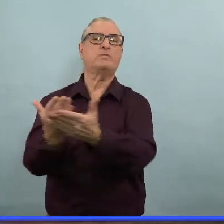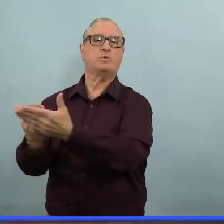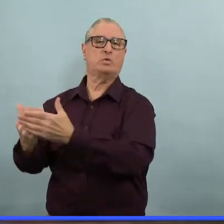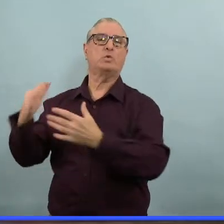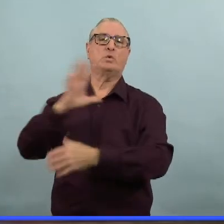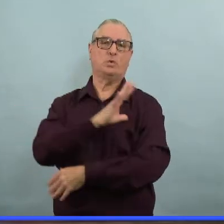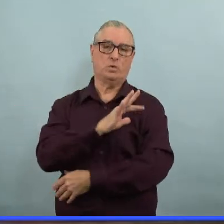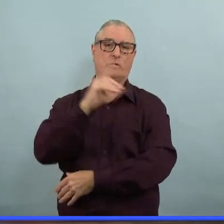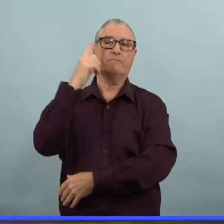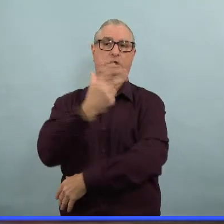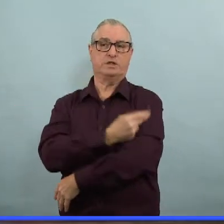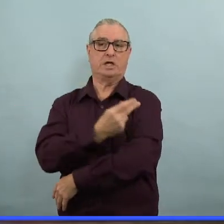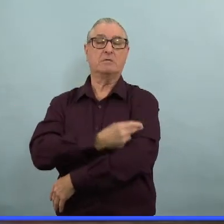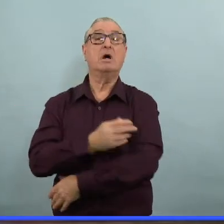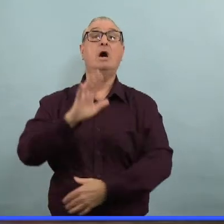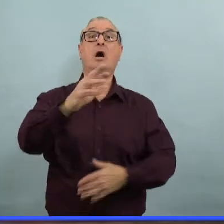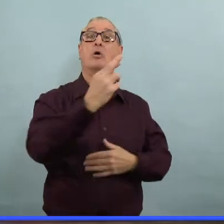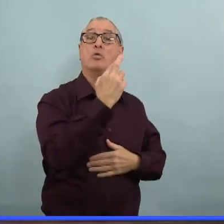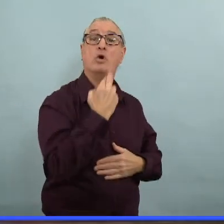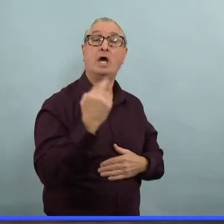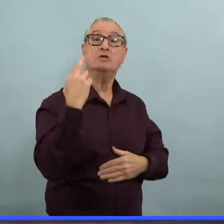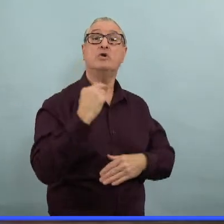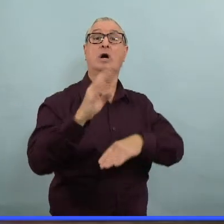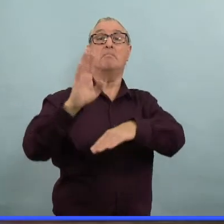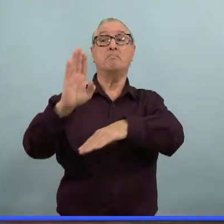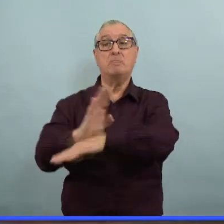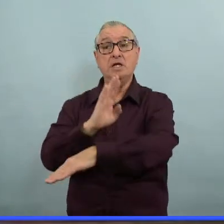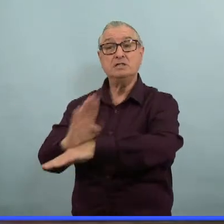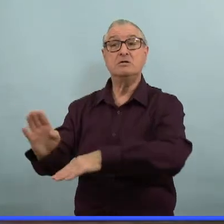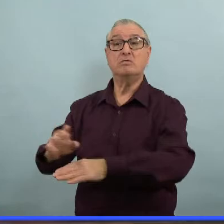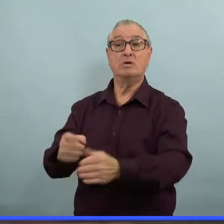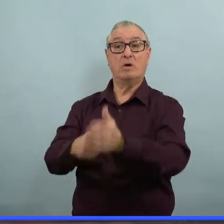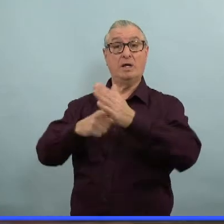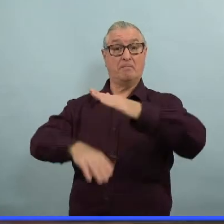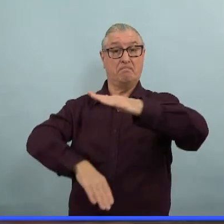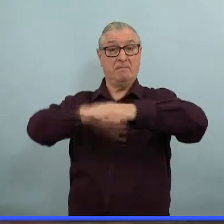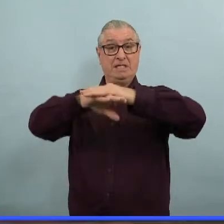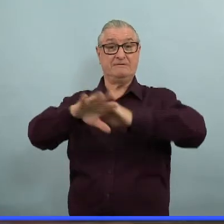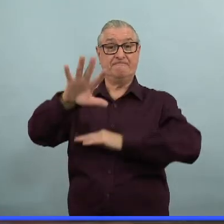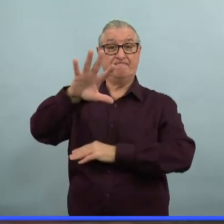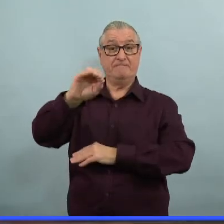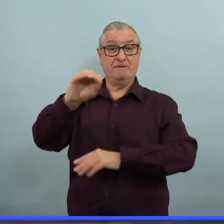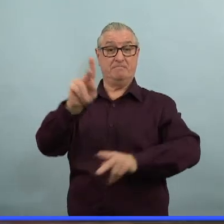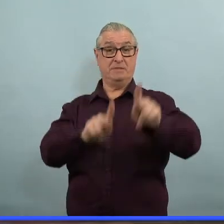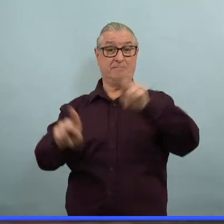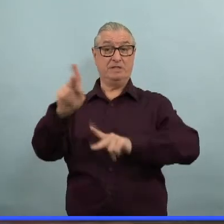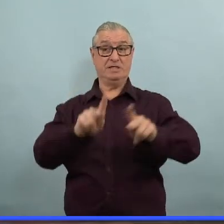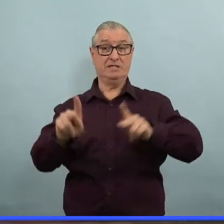do is is lift that maximum cap we had these many of these places capped at 250 now we're going to